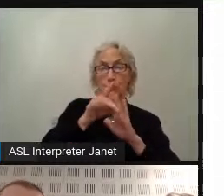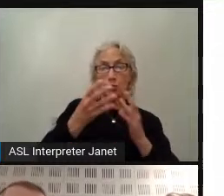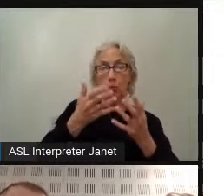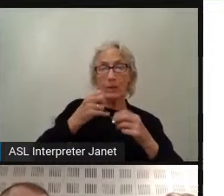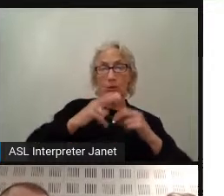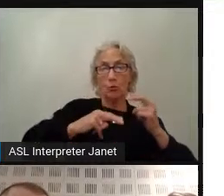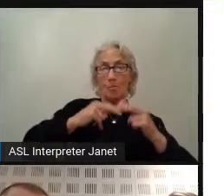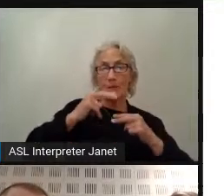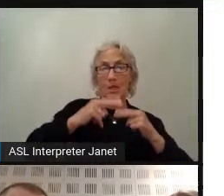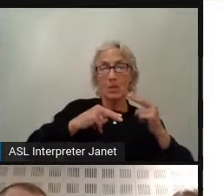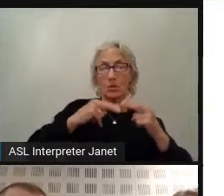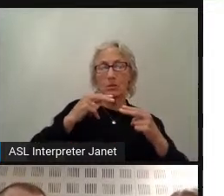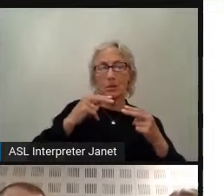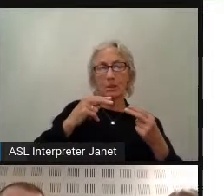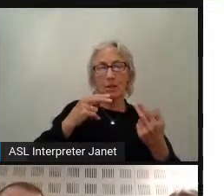When choosing what you want to